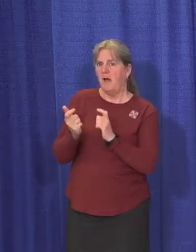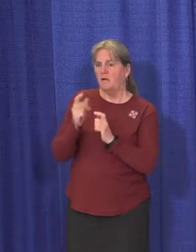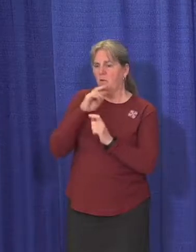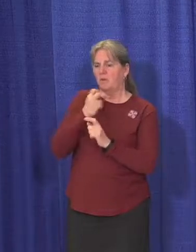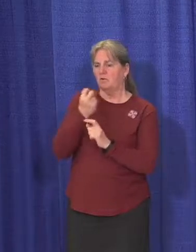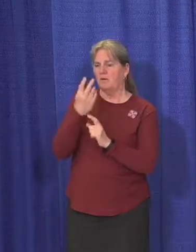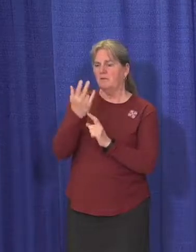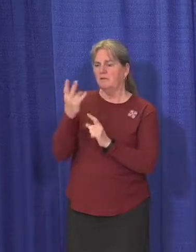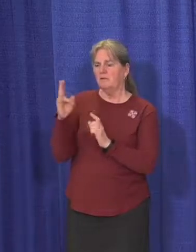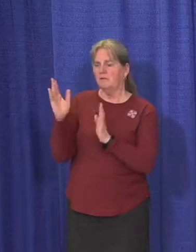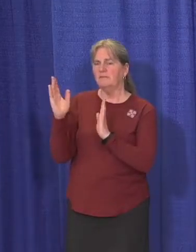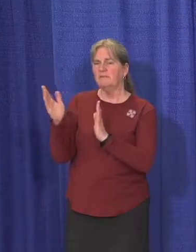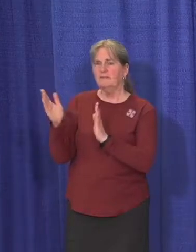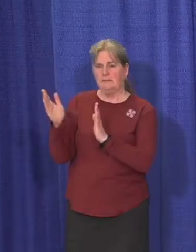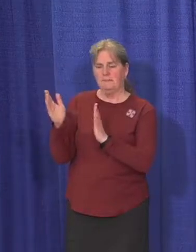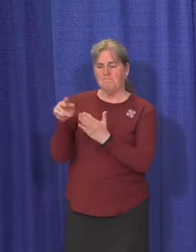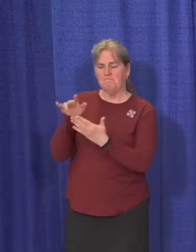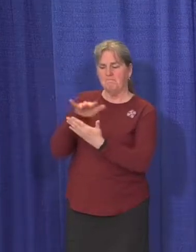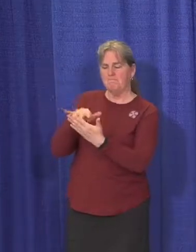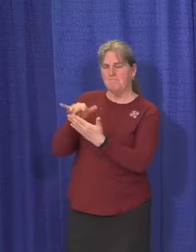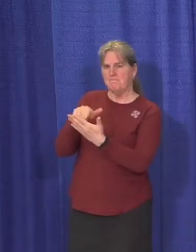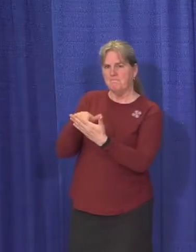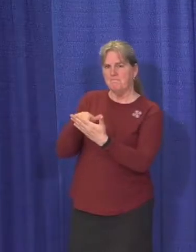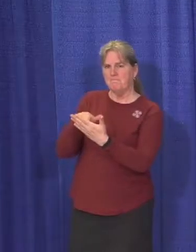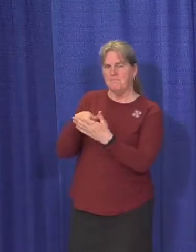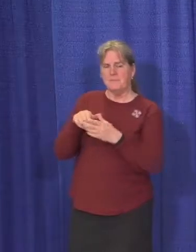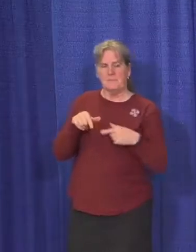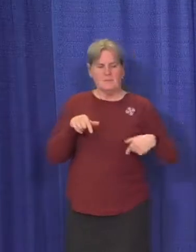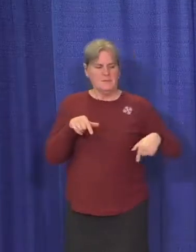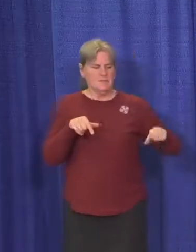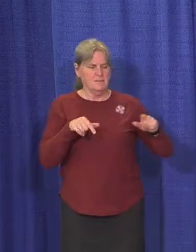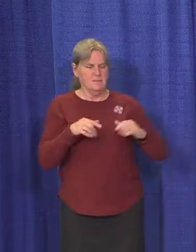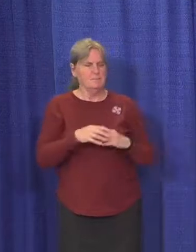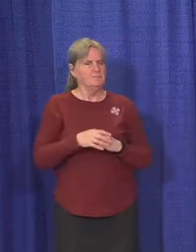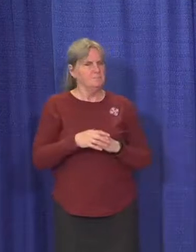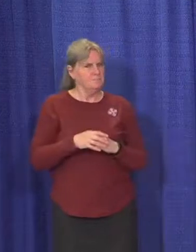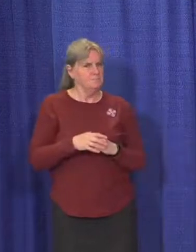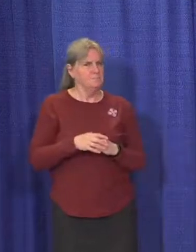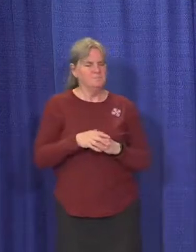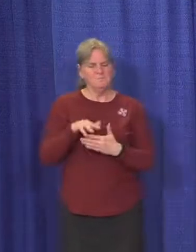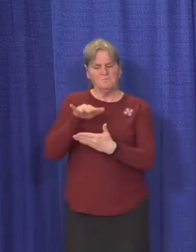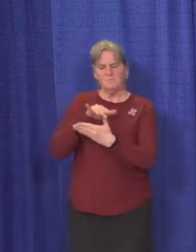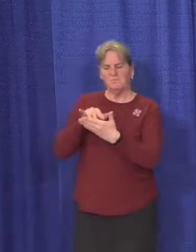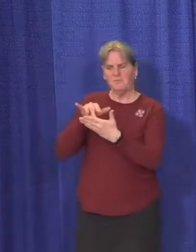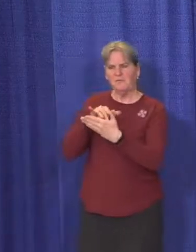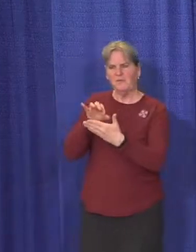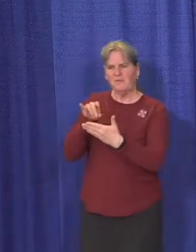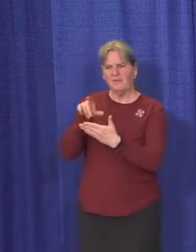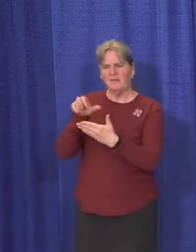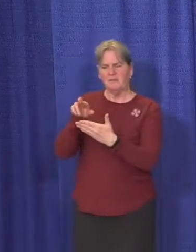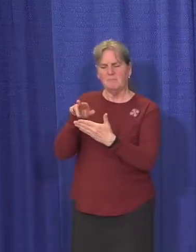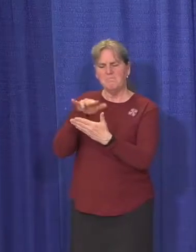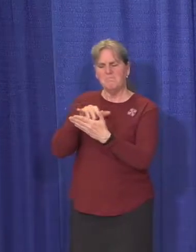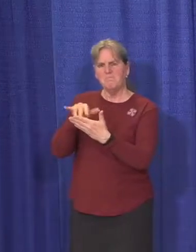be ahead and getting approval for 12 to 17 we have been